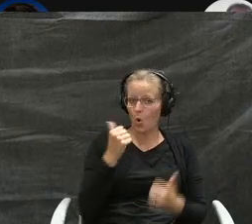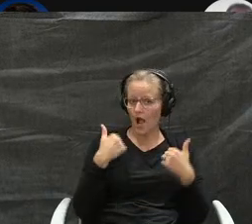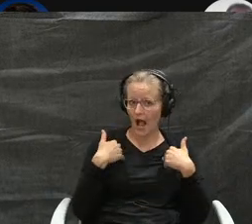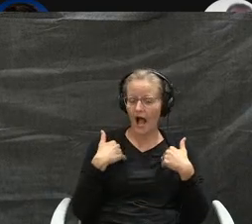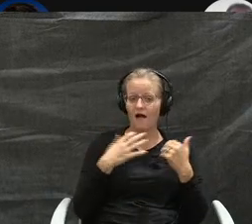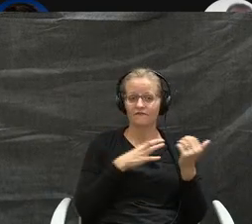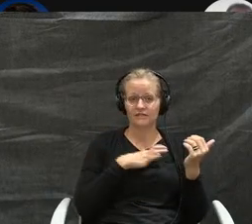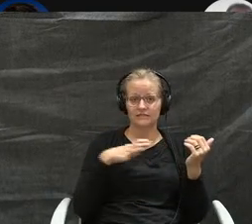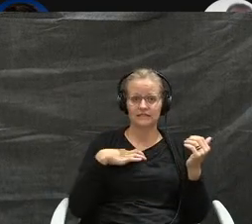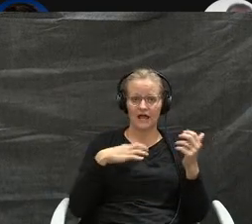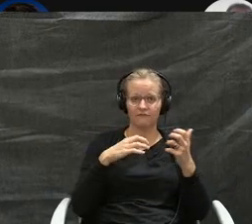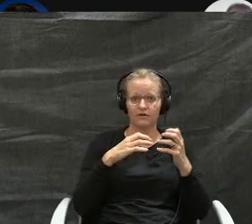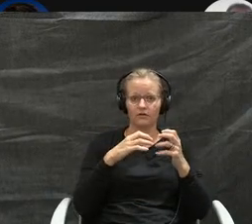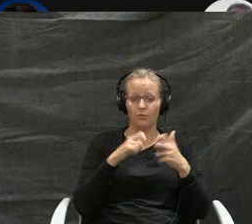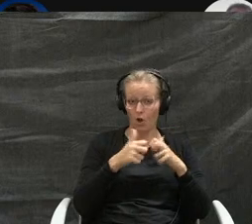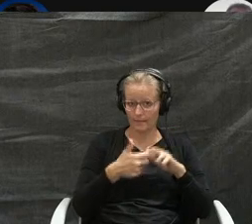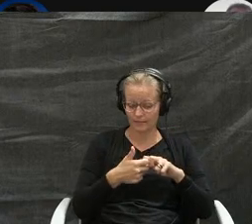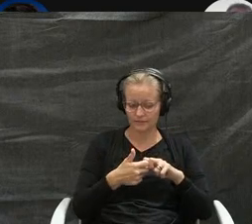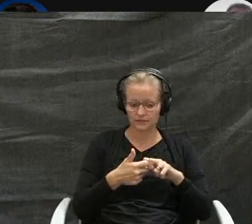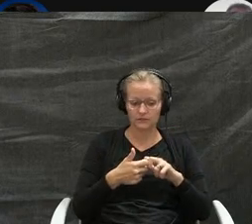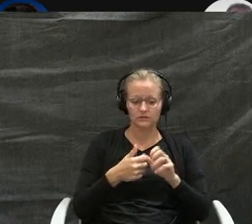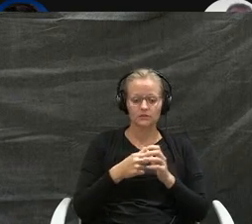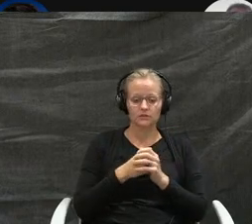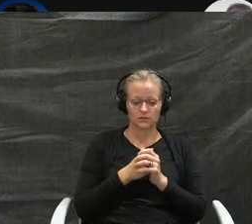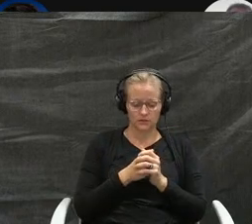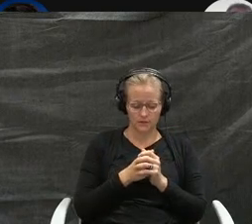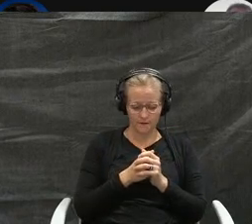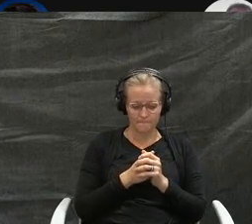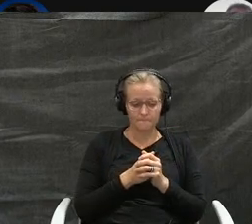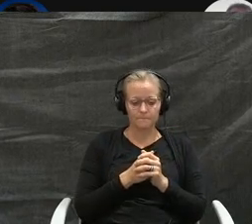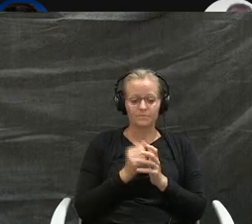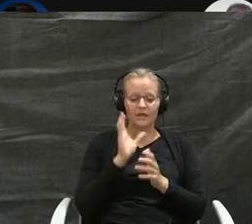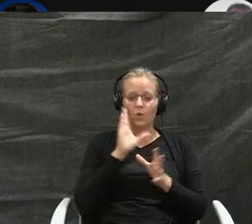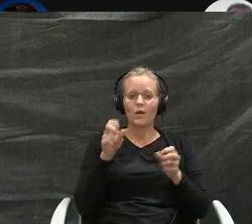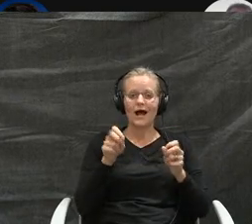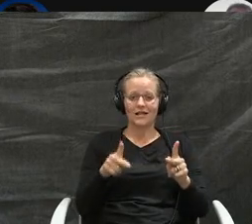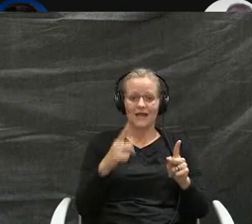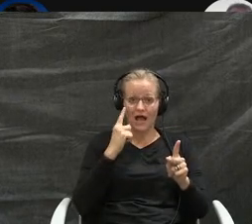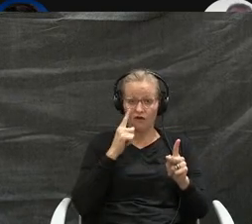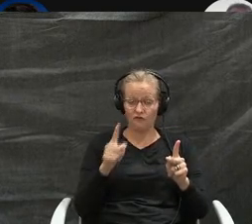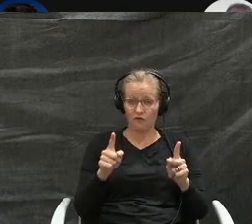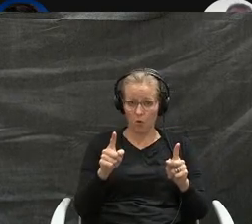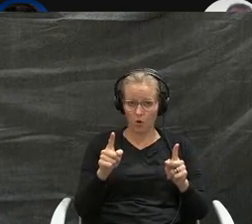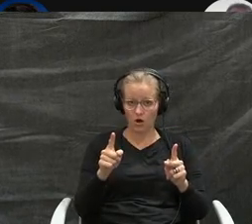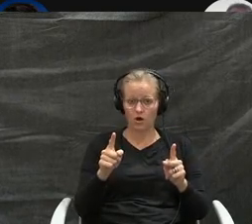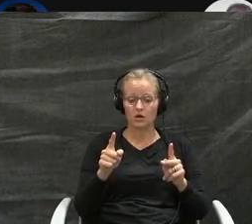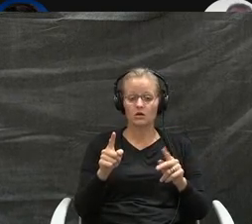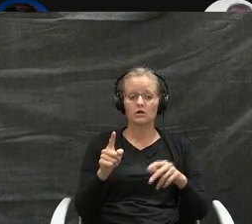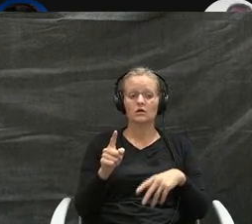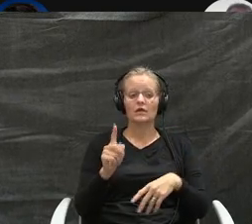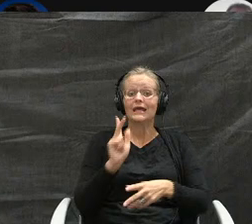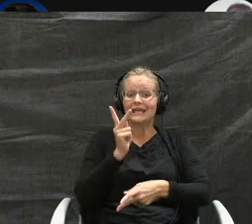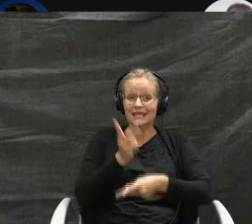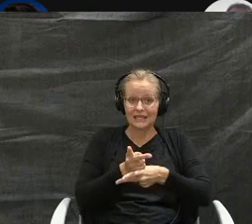middle of day for teachers, and it would allow also for a plan for keep special education students for a full day if that